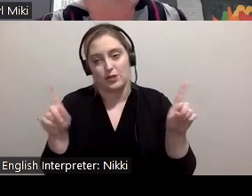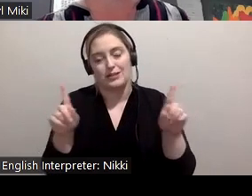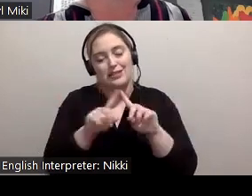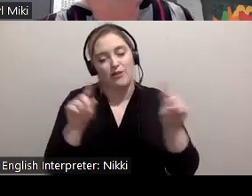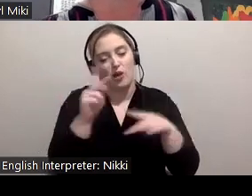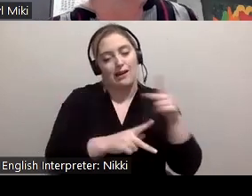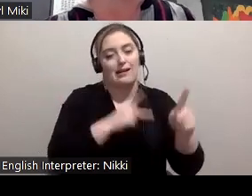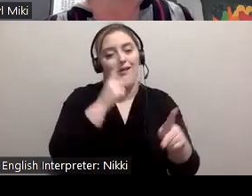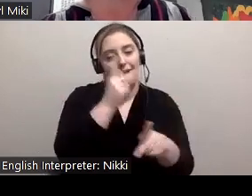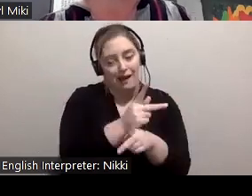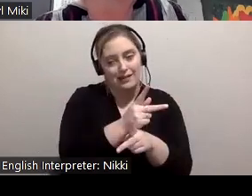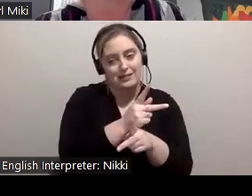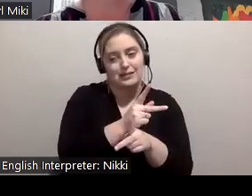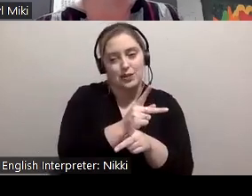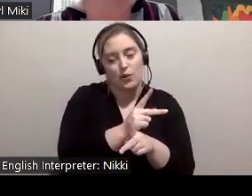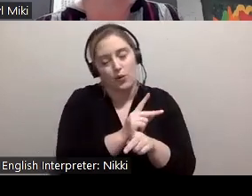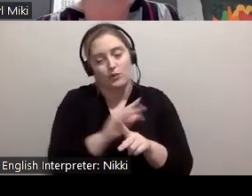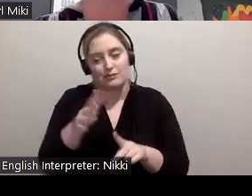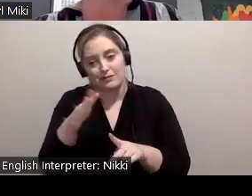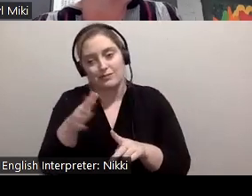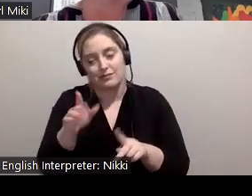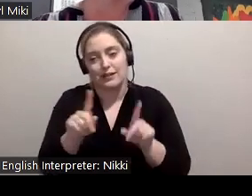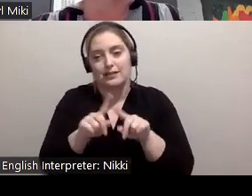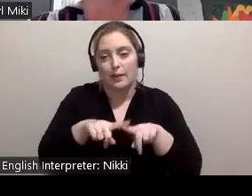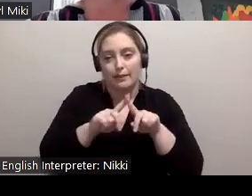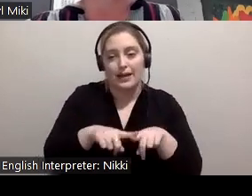organization where their main purpose is to collect funds and